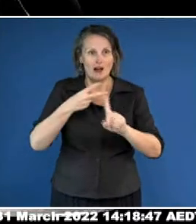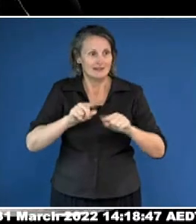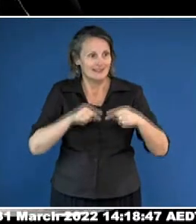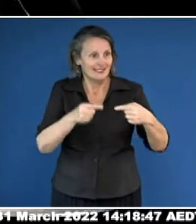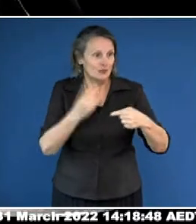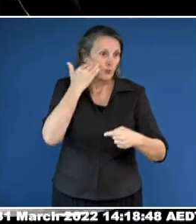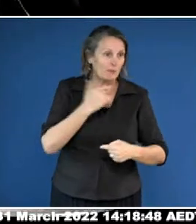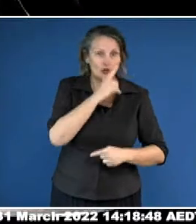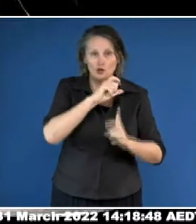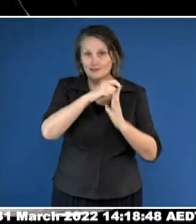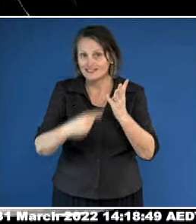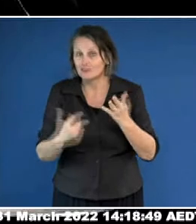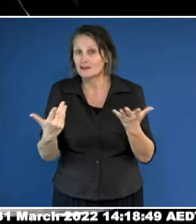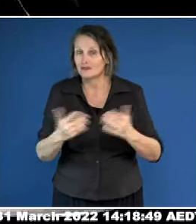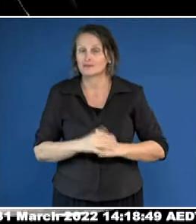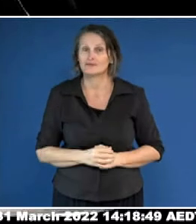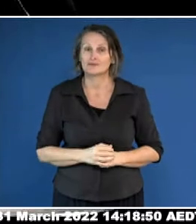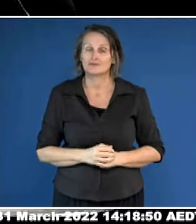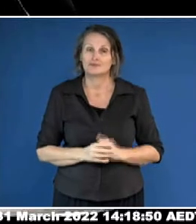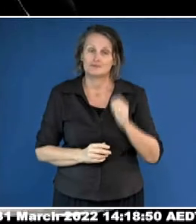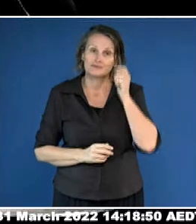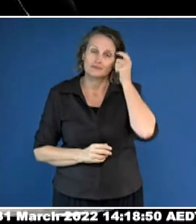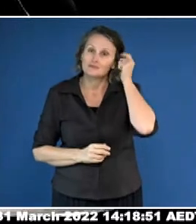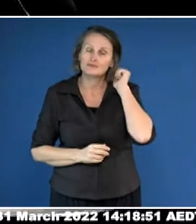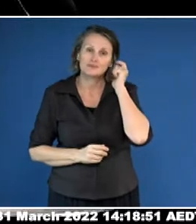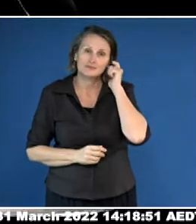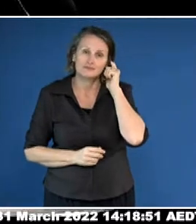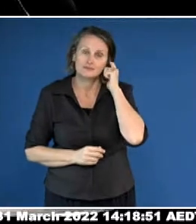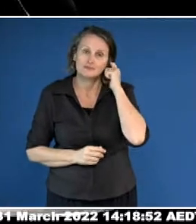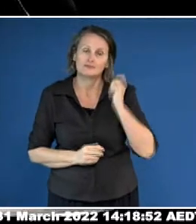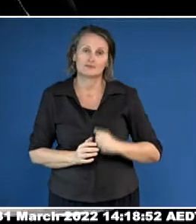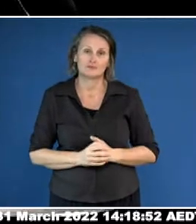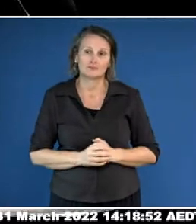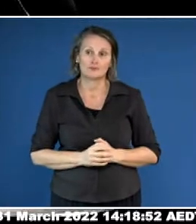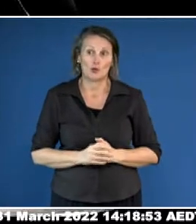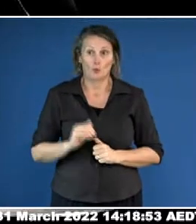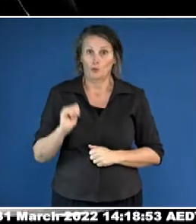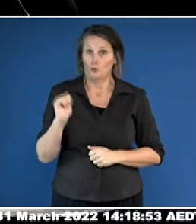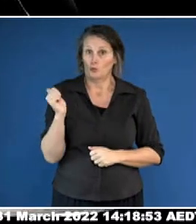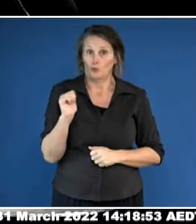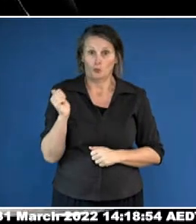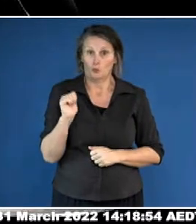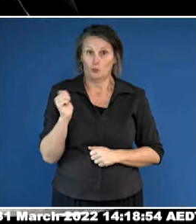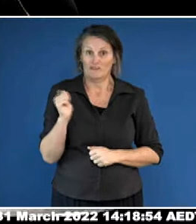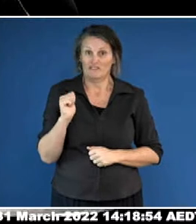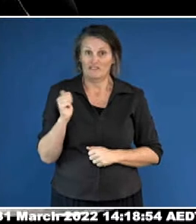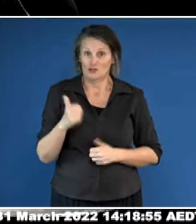We've provided a number of detailed, evidence-based, very rigorous submissions to this Disability Royal Commission.